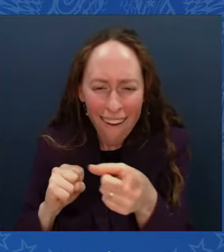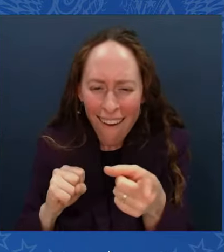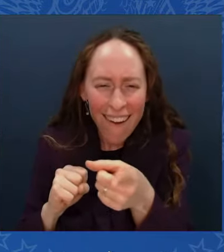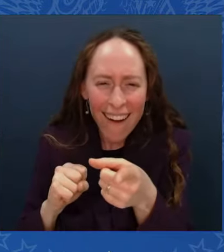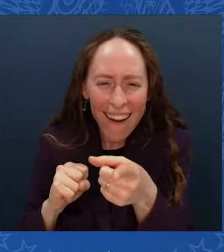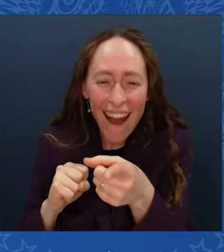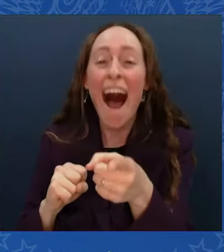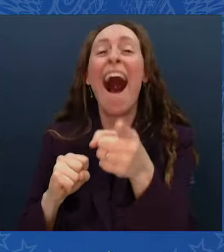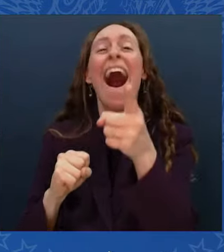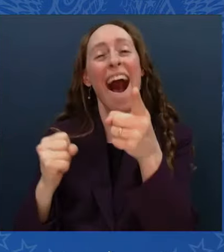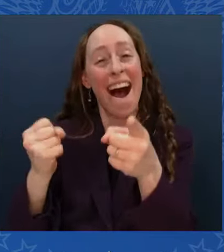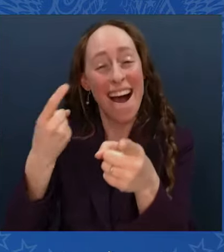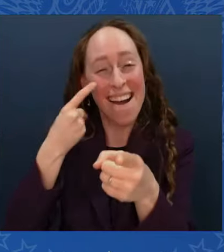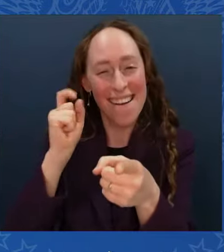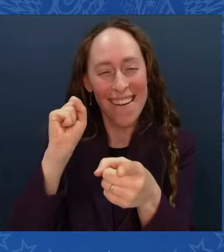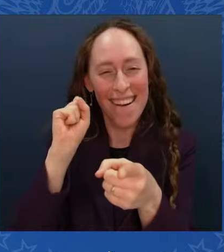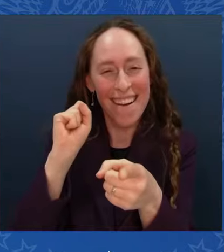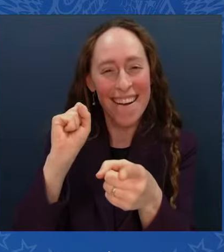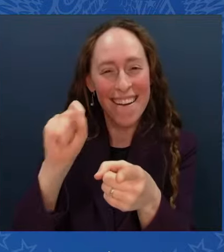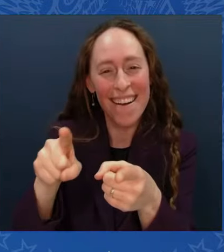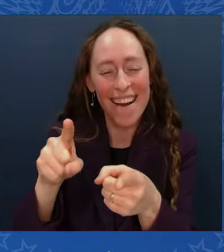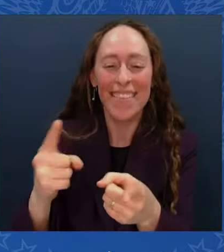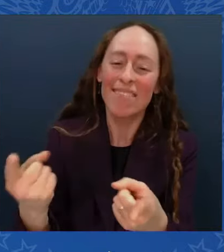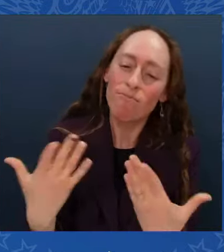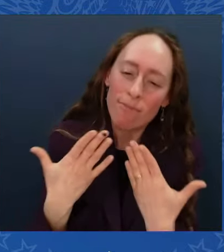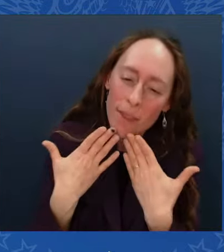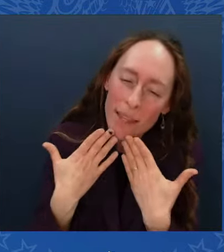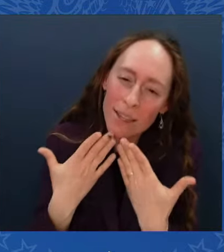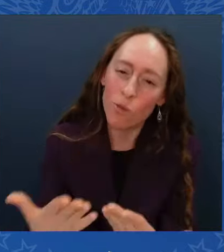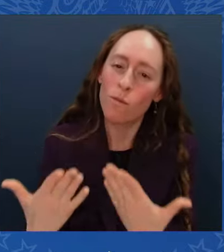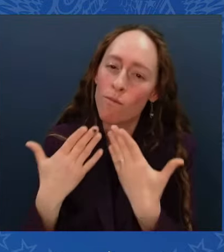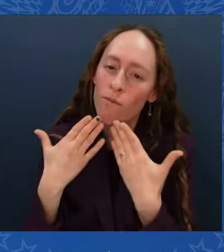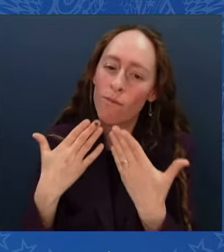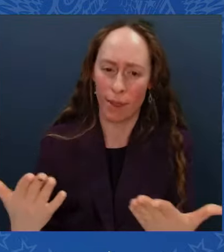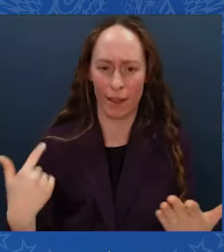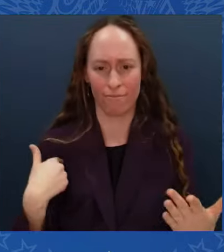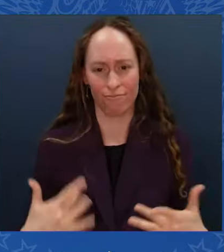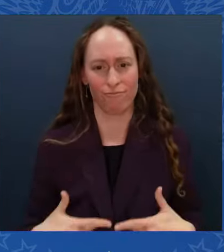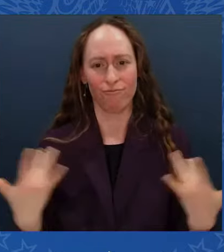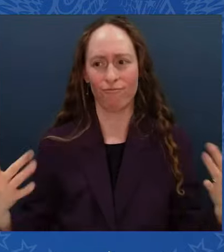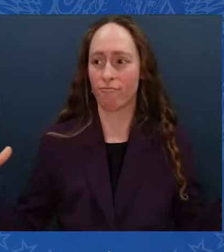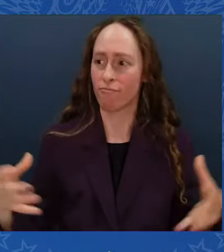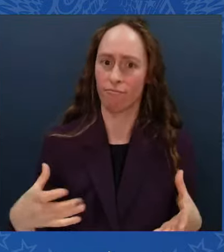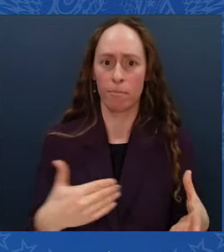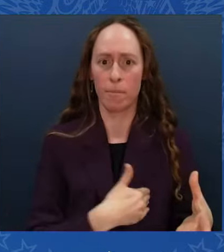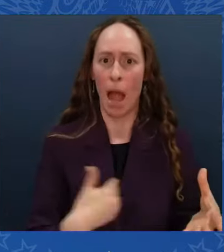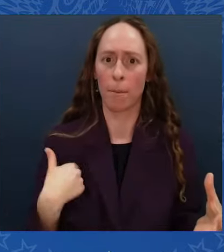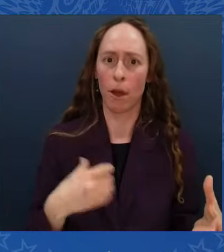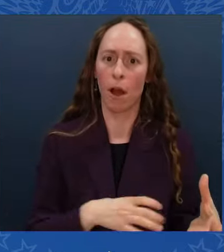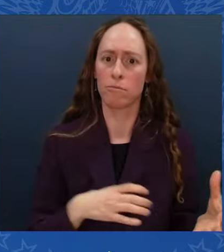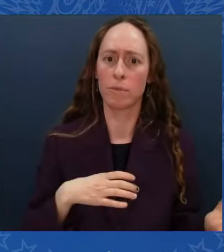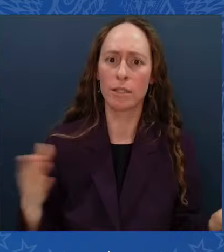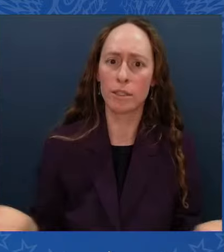and it's great to be joined by members of Congress: Alex in the Senate and Sydney in the House. I really appreciate you being here.